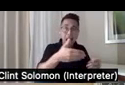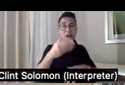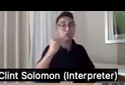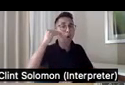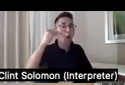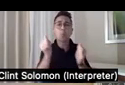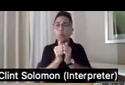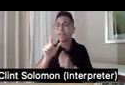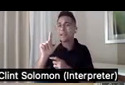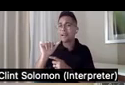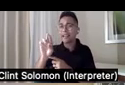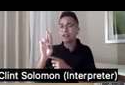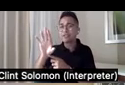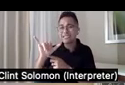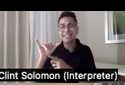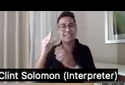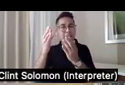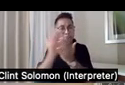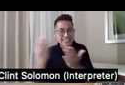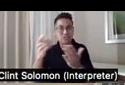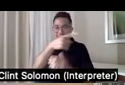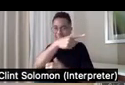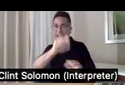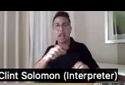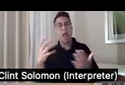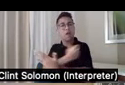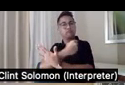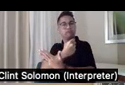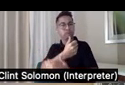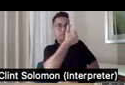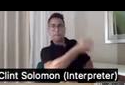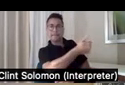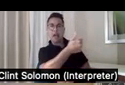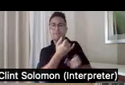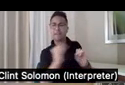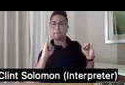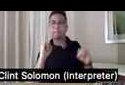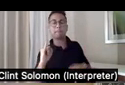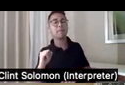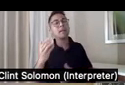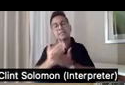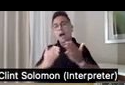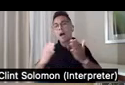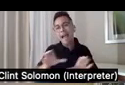that they can access independently so they'll have some activities with a more knowledgeable other a